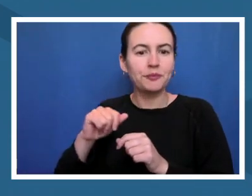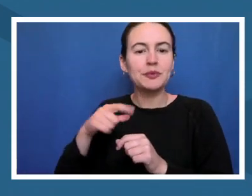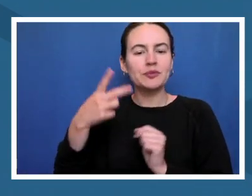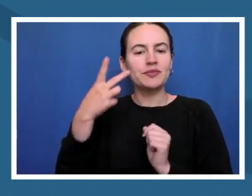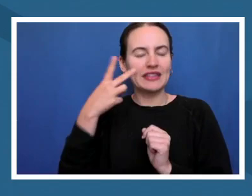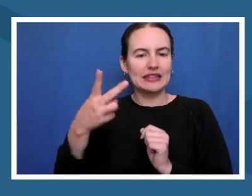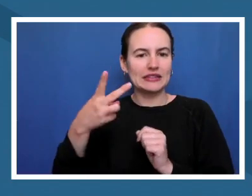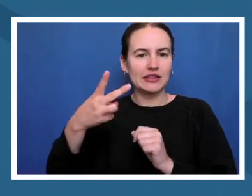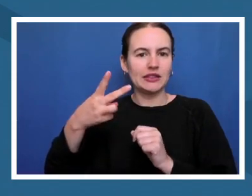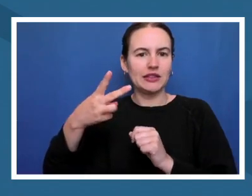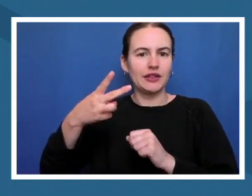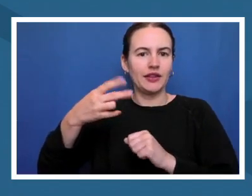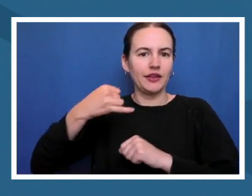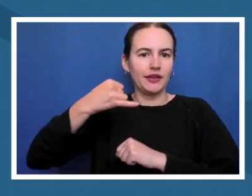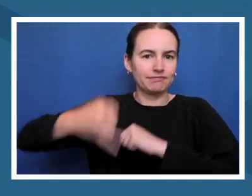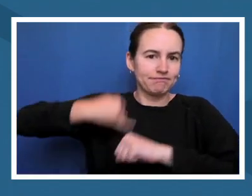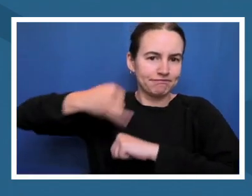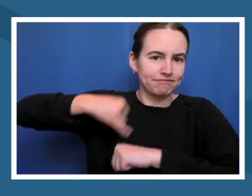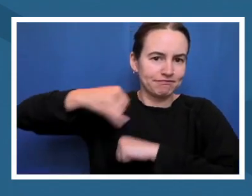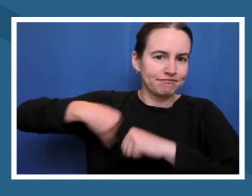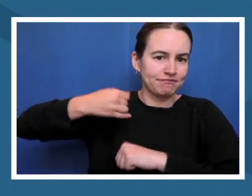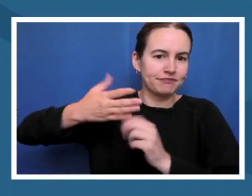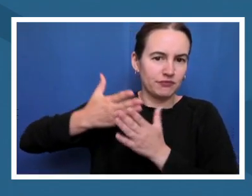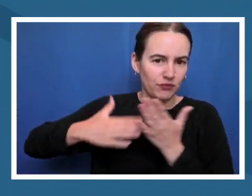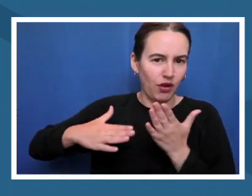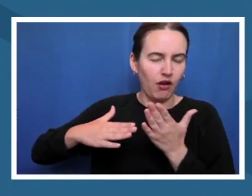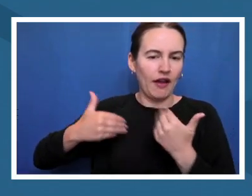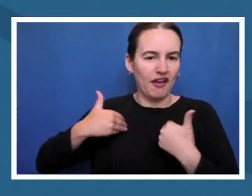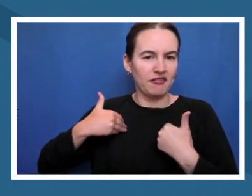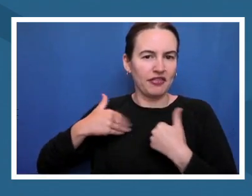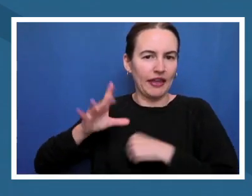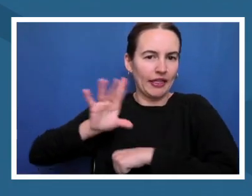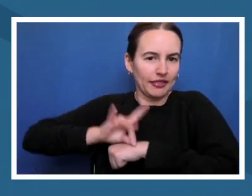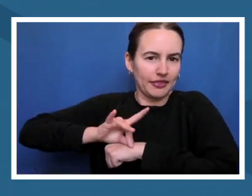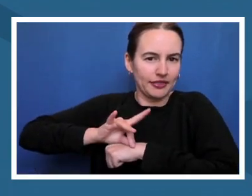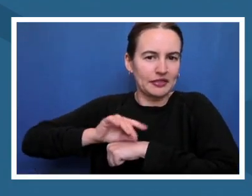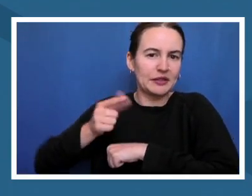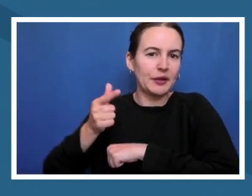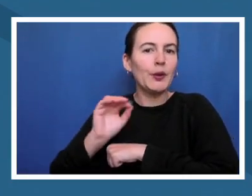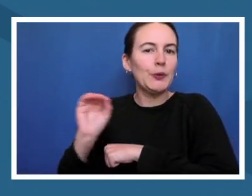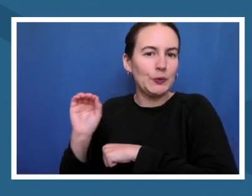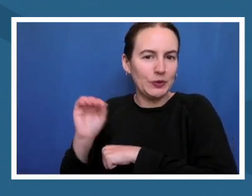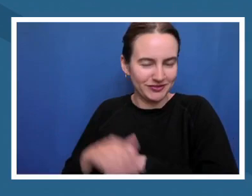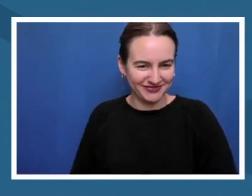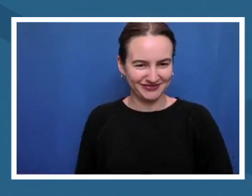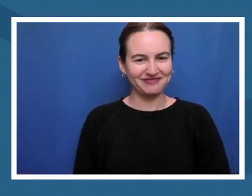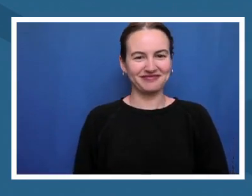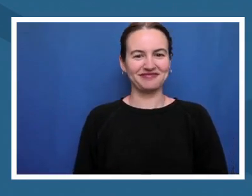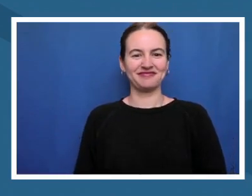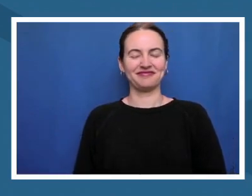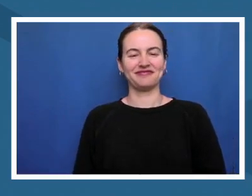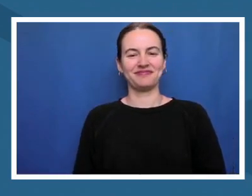around then it has the goo so to make this object